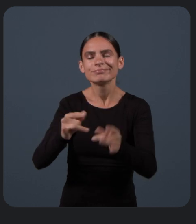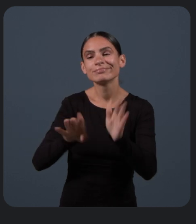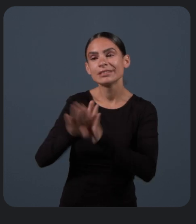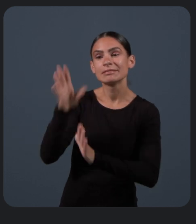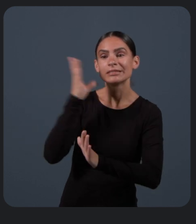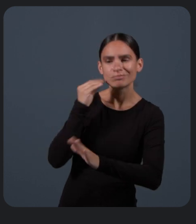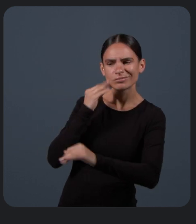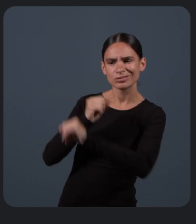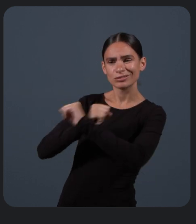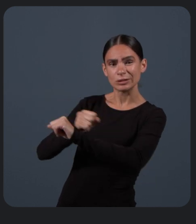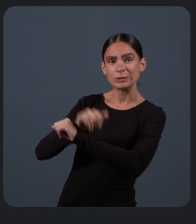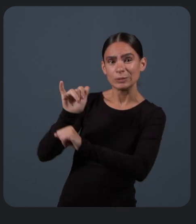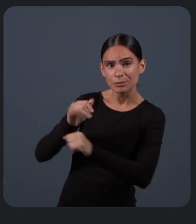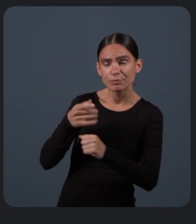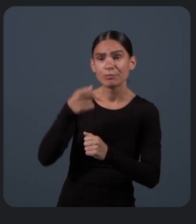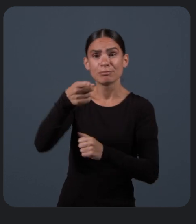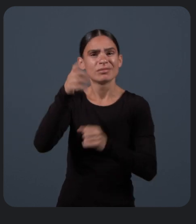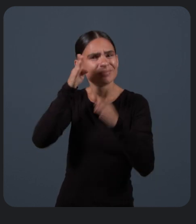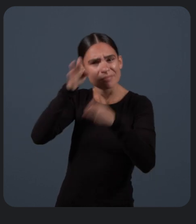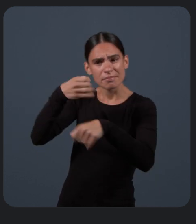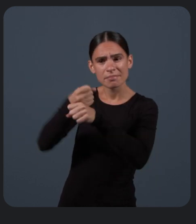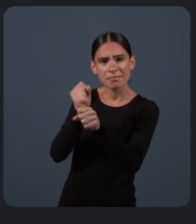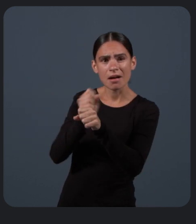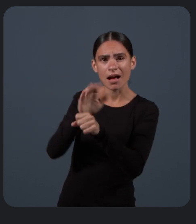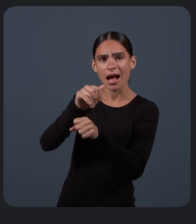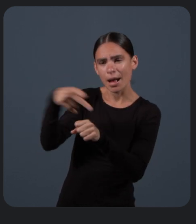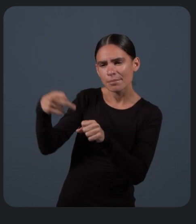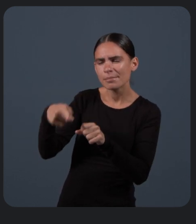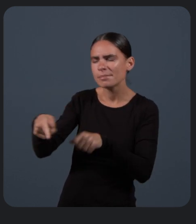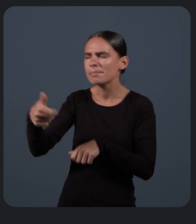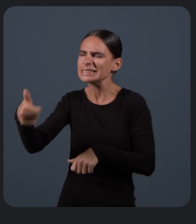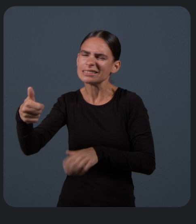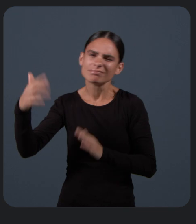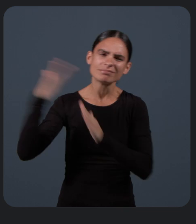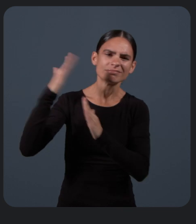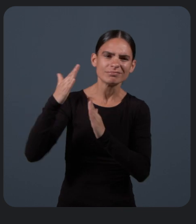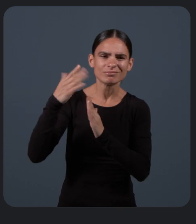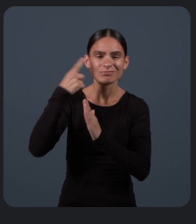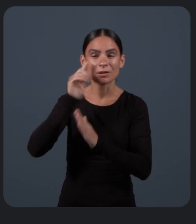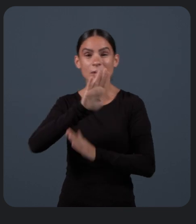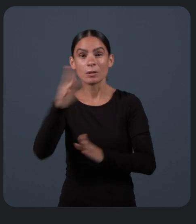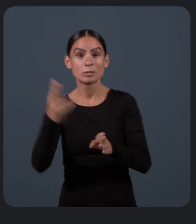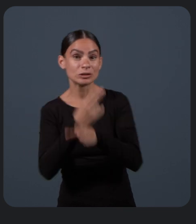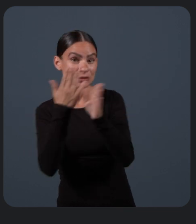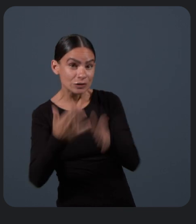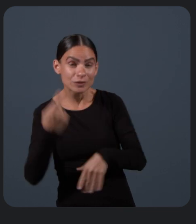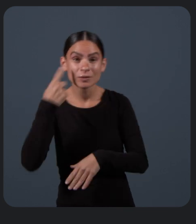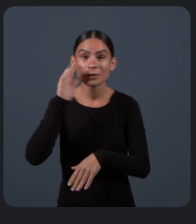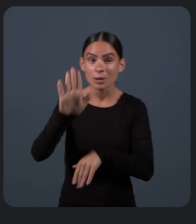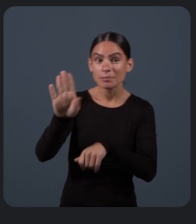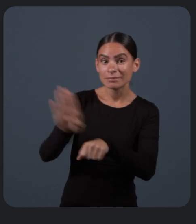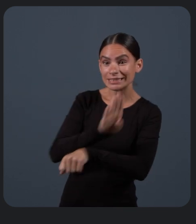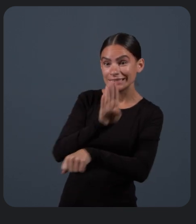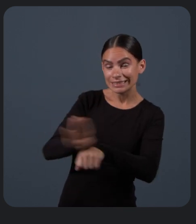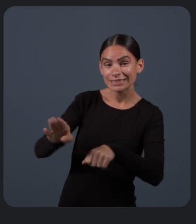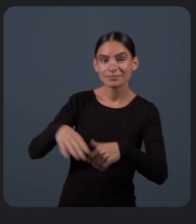lets you focus on making your app the best that can be for your users and your business.